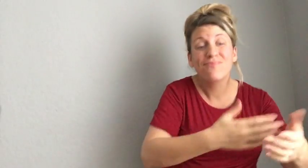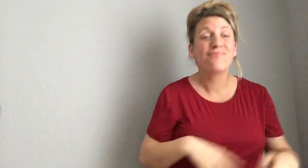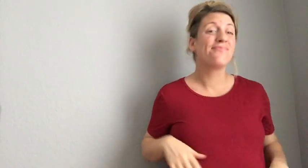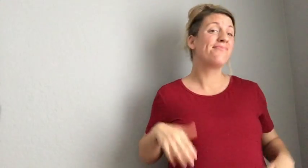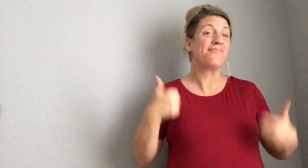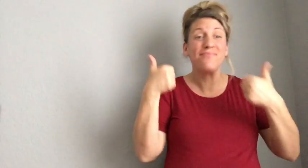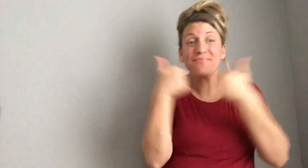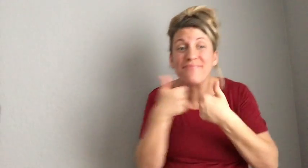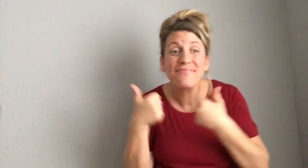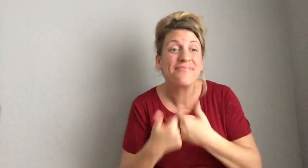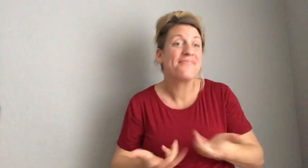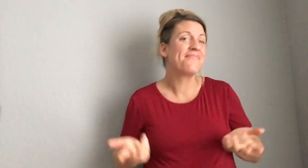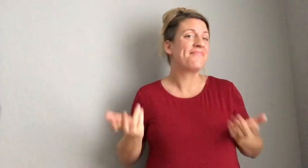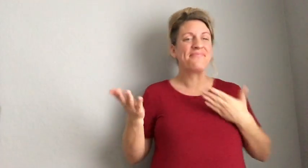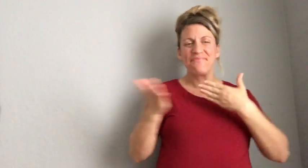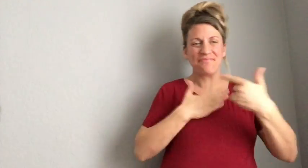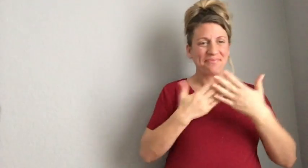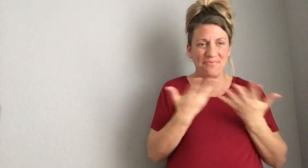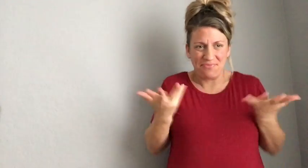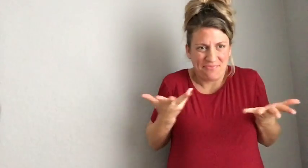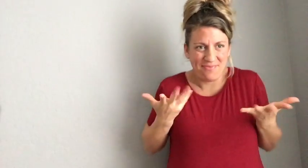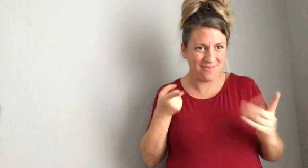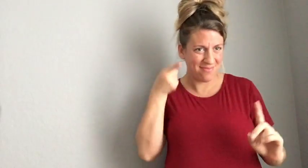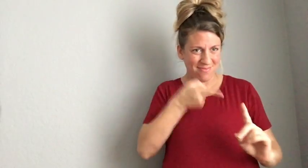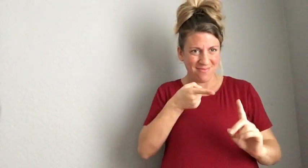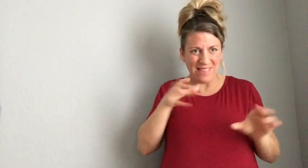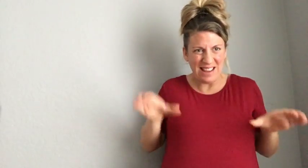comes to our culinary events, sporting events, whatever the